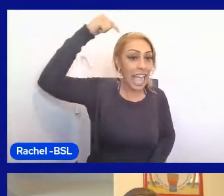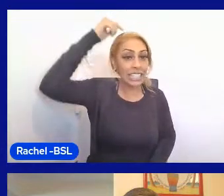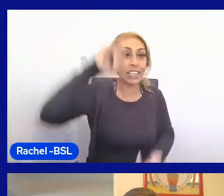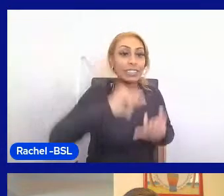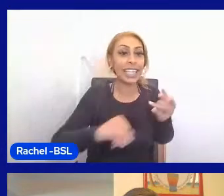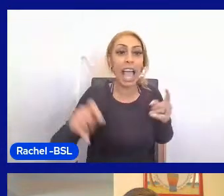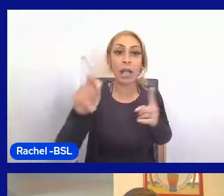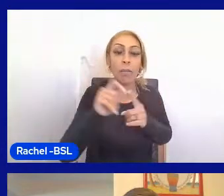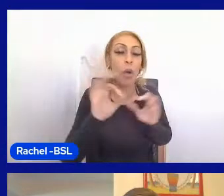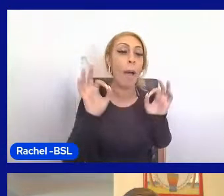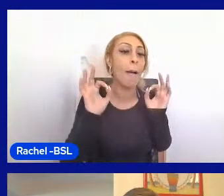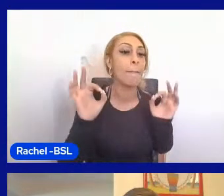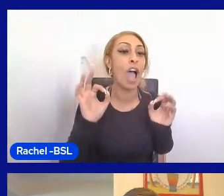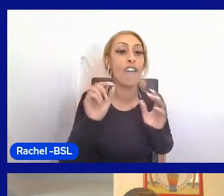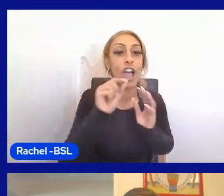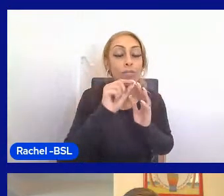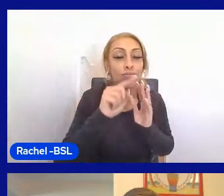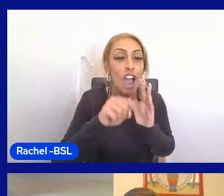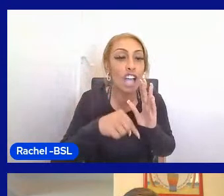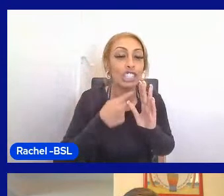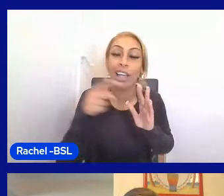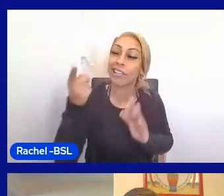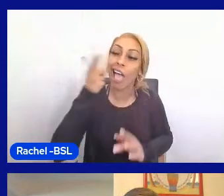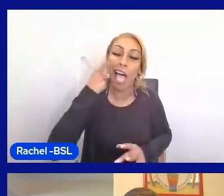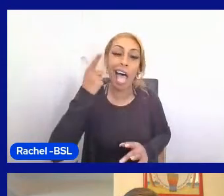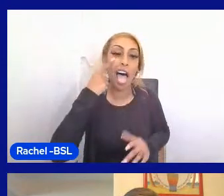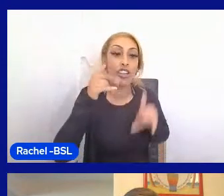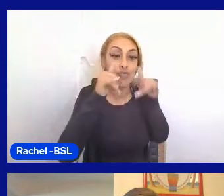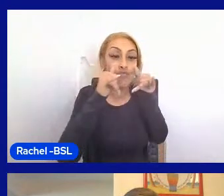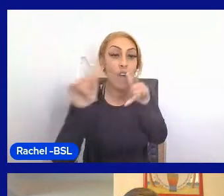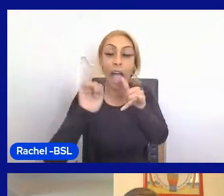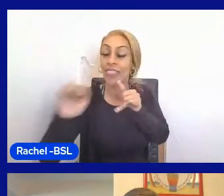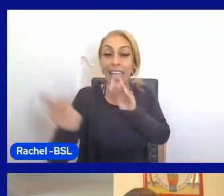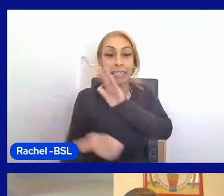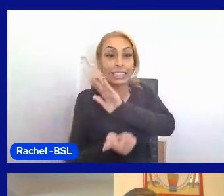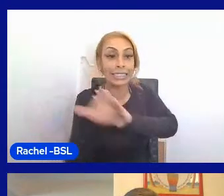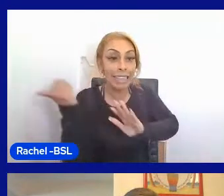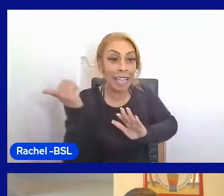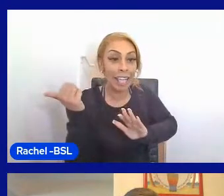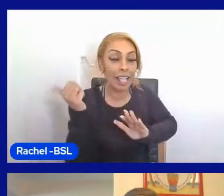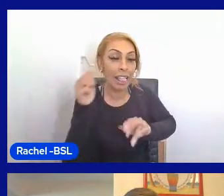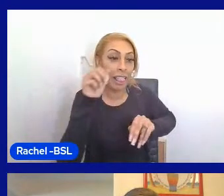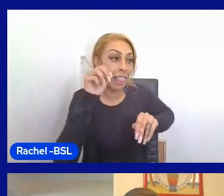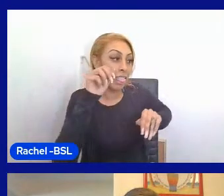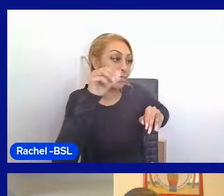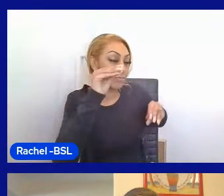and it seems that the seven saints would be the perfect project for them to be able to